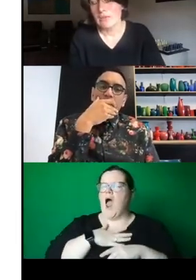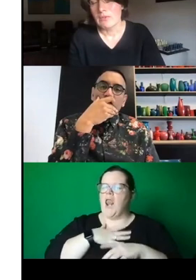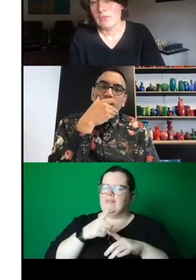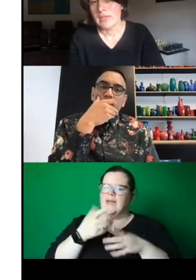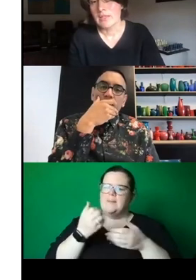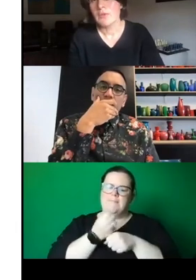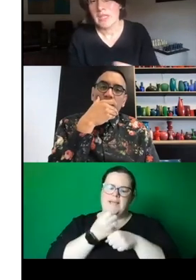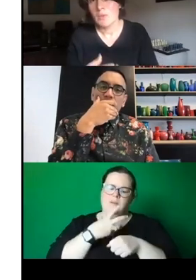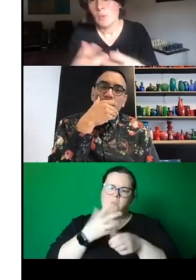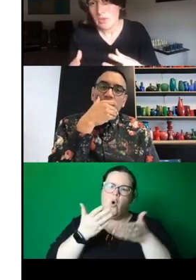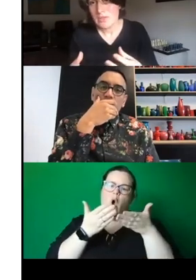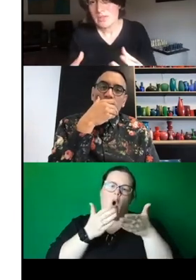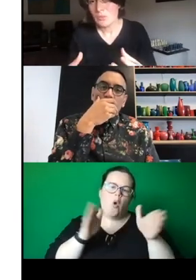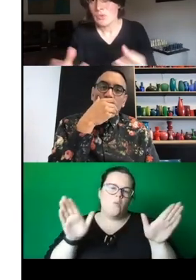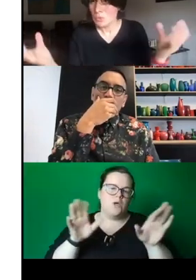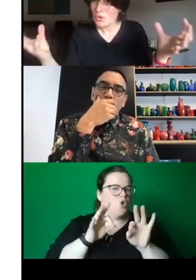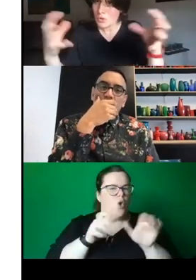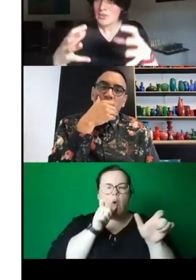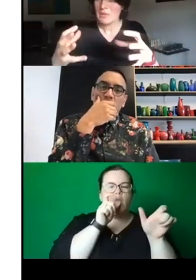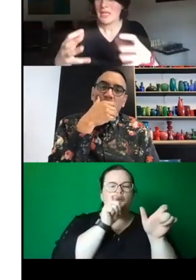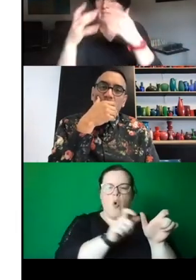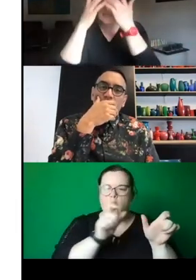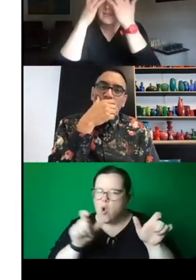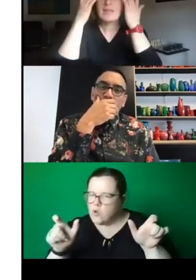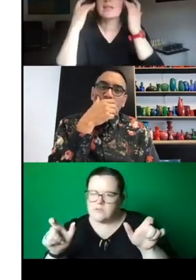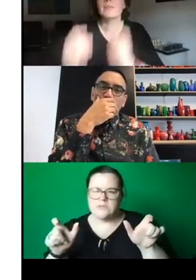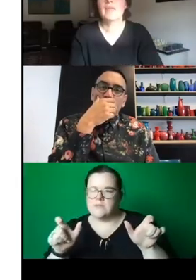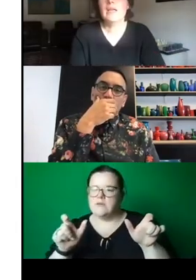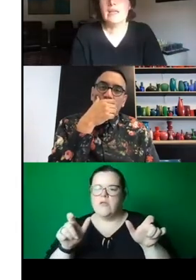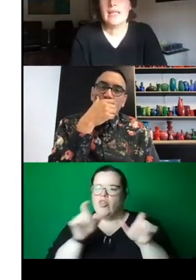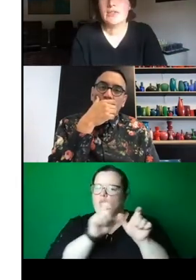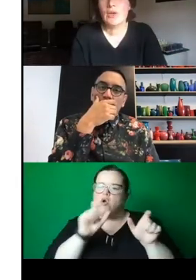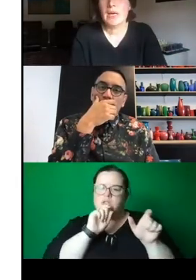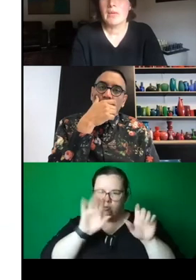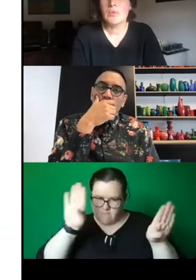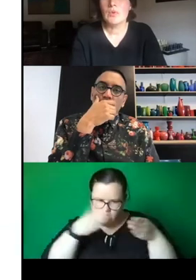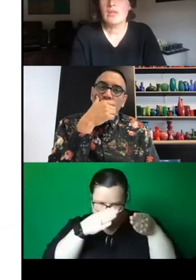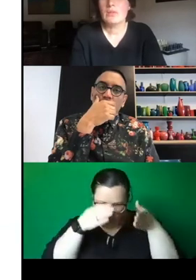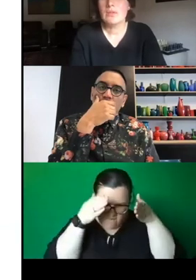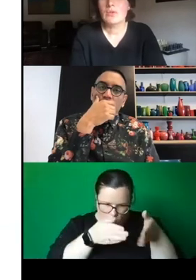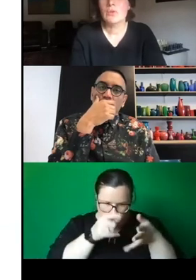rather than for me the words would close the meanings um yeah so i'm looking to